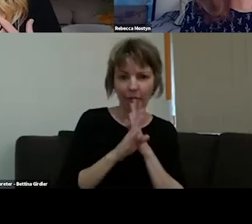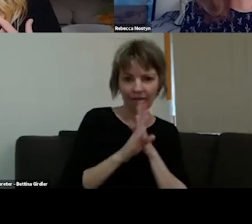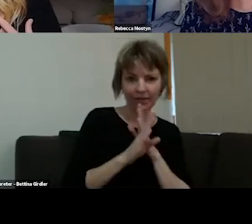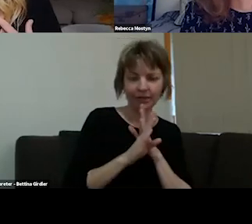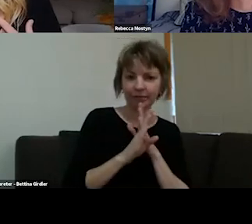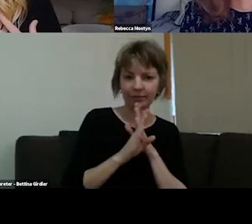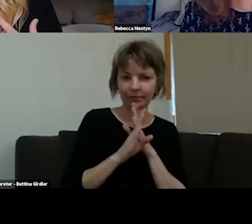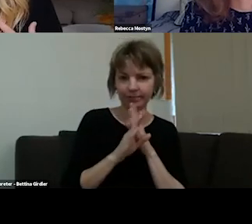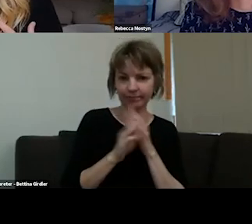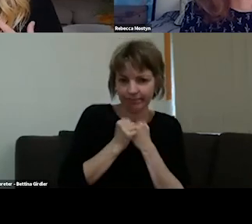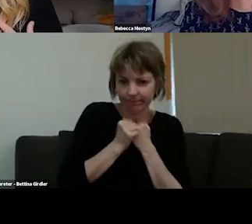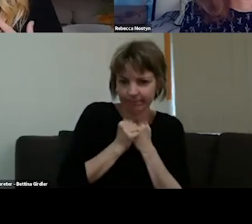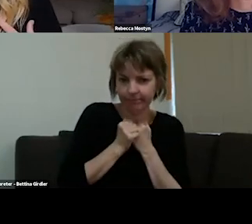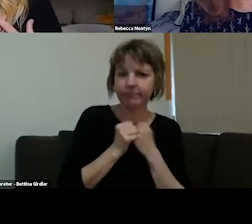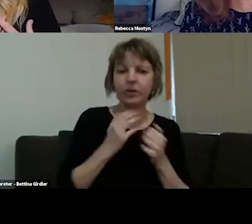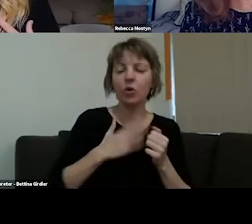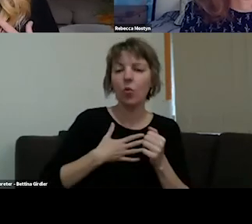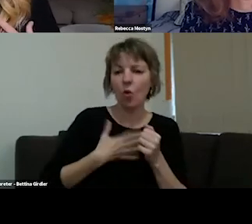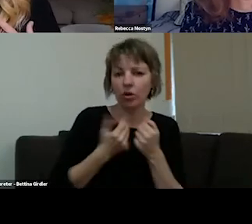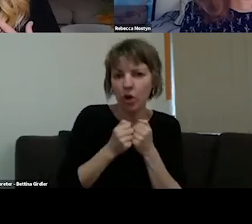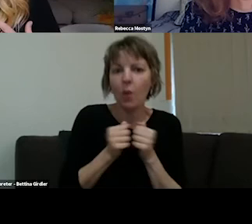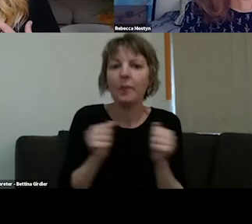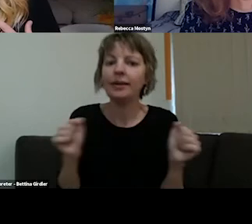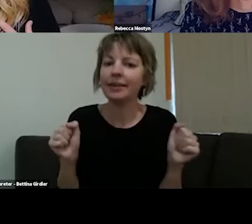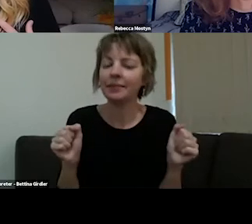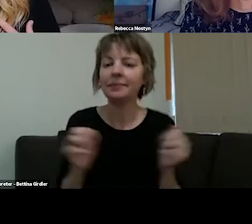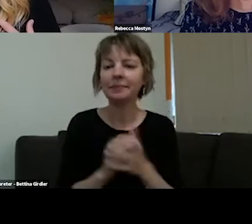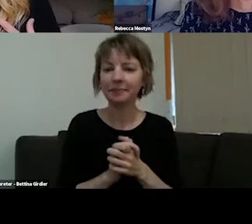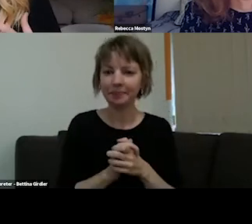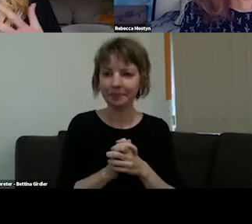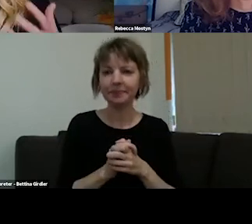There's also this sense of imposter syndrome that encroaches